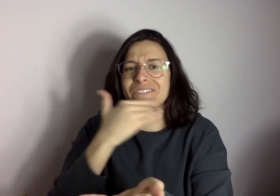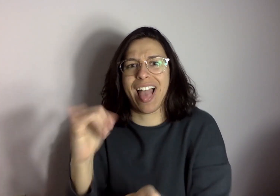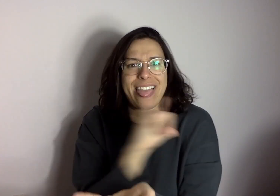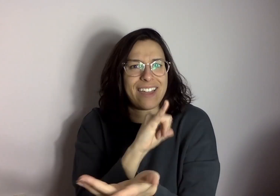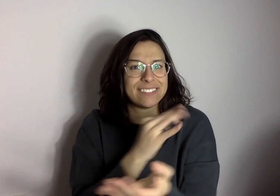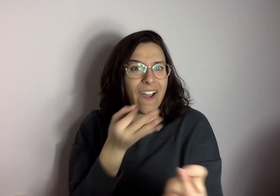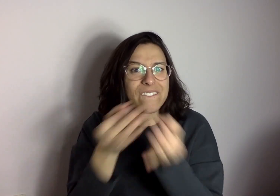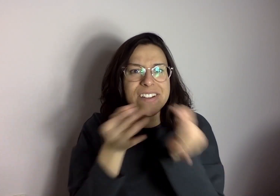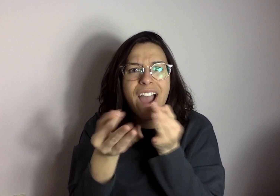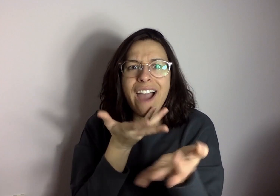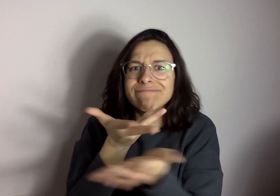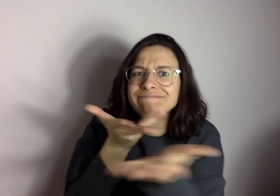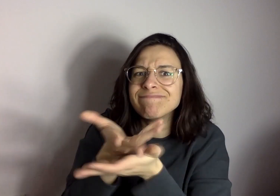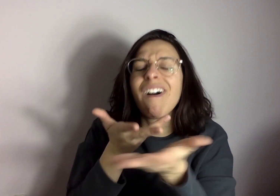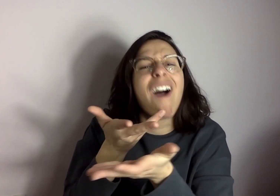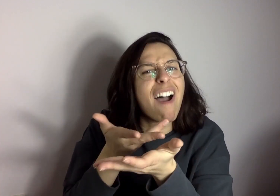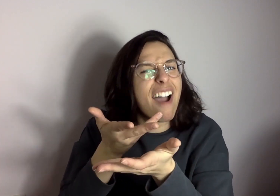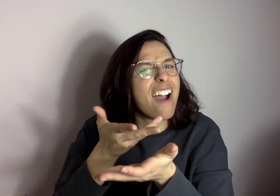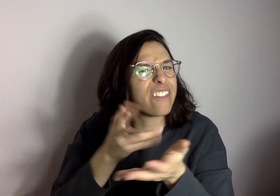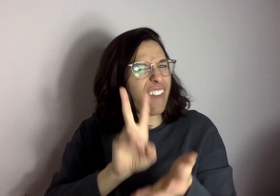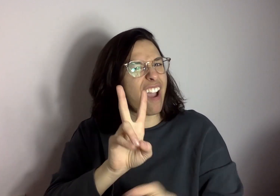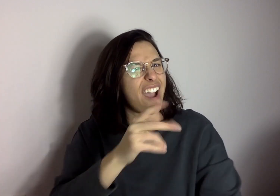And these questions were very interesting.